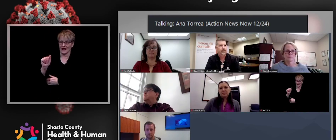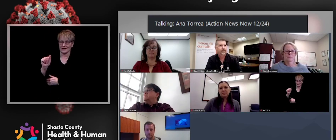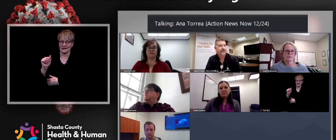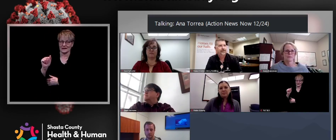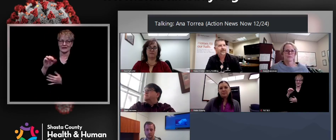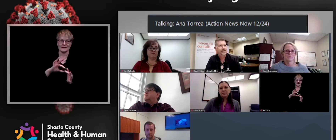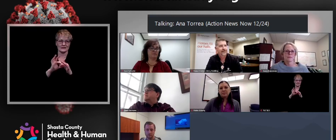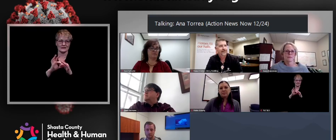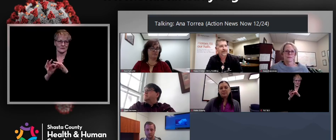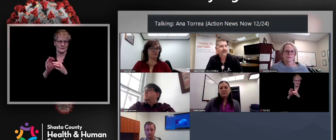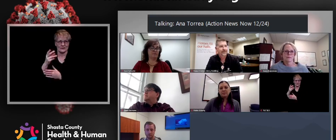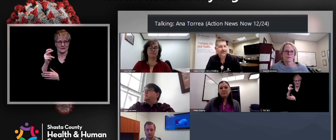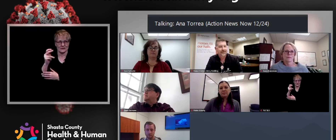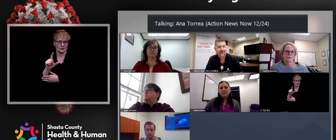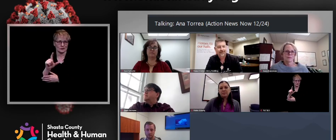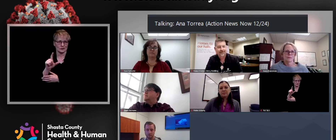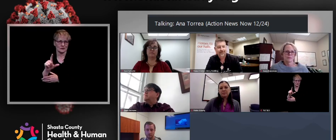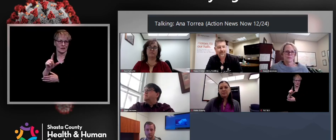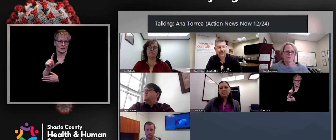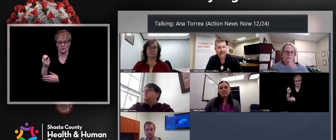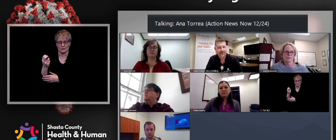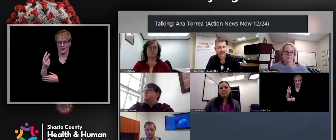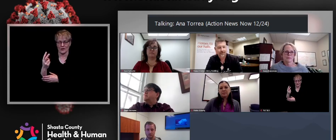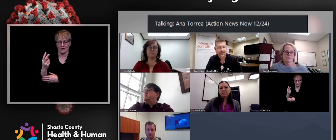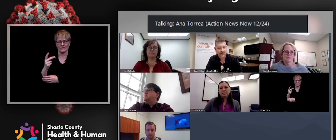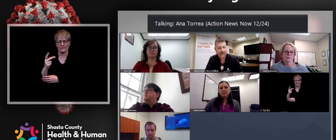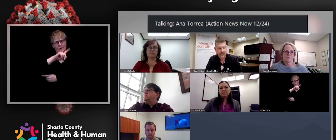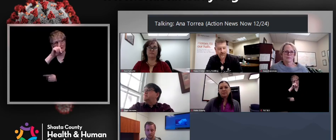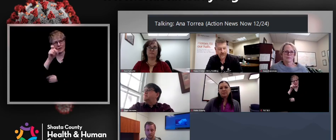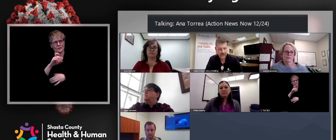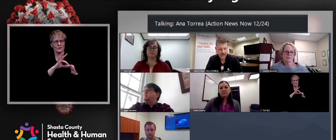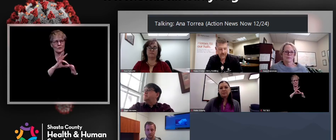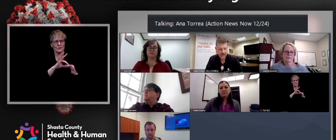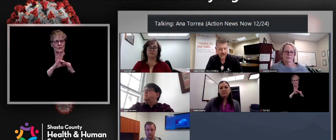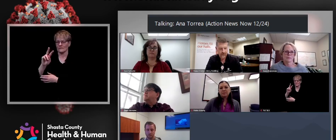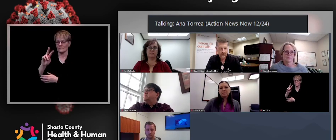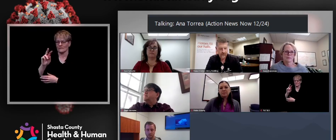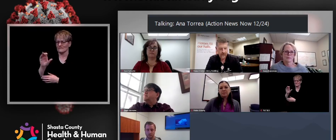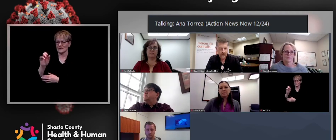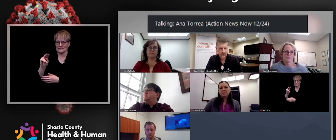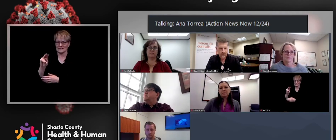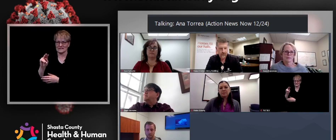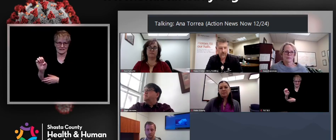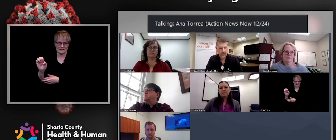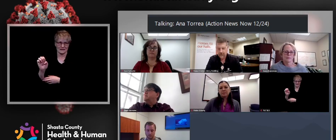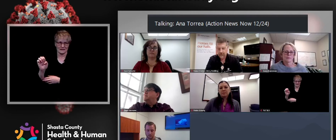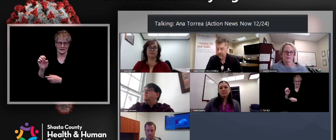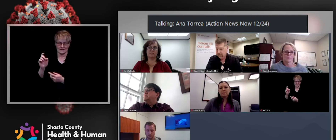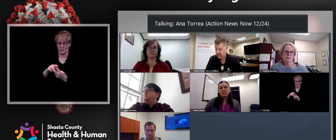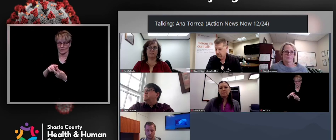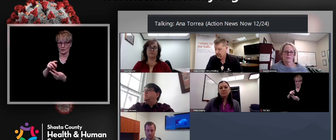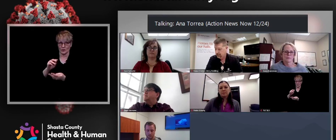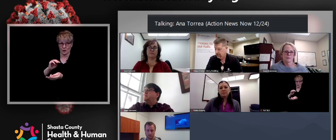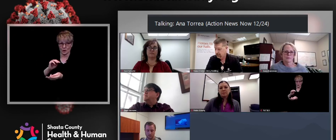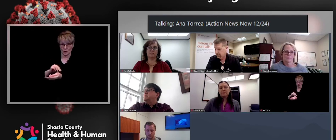Dr. Ramstrom and Robert, you both mentioned about weather impacting the vaccine supply. Could we see